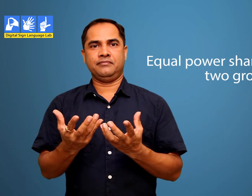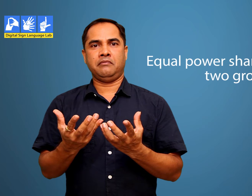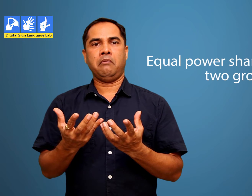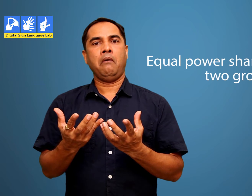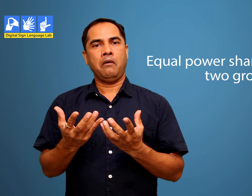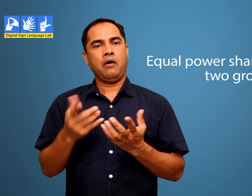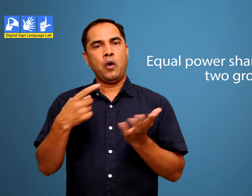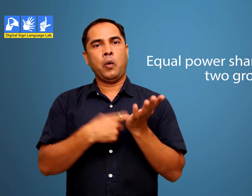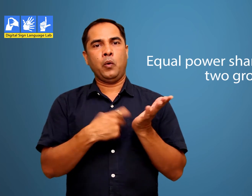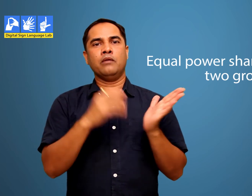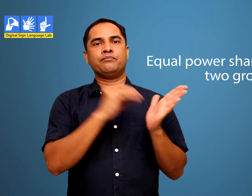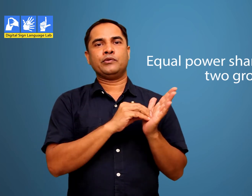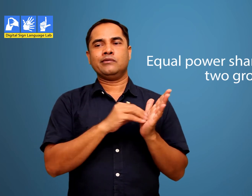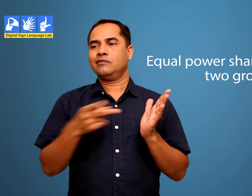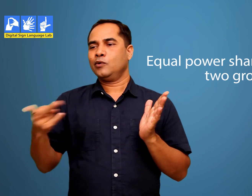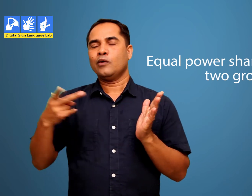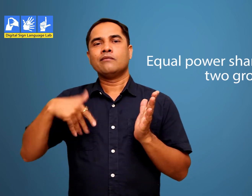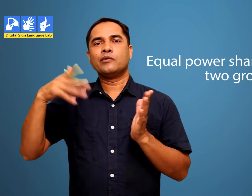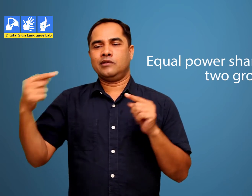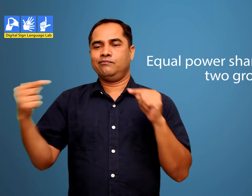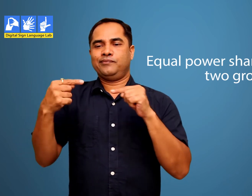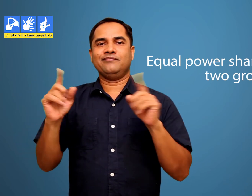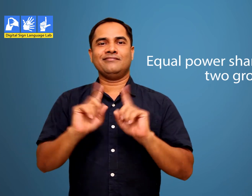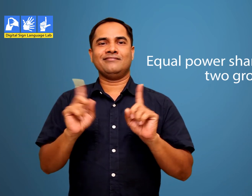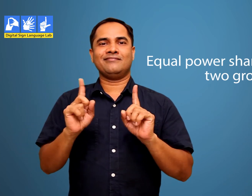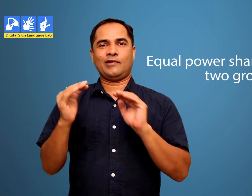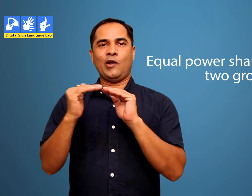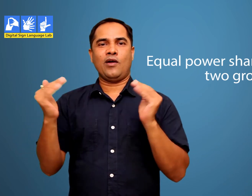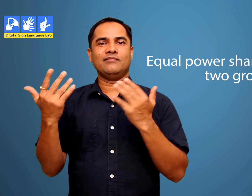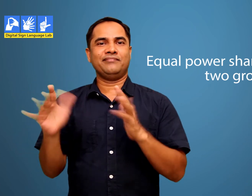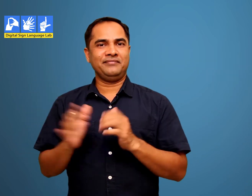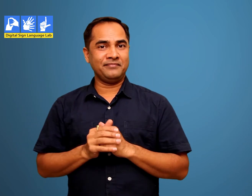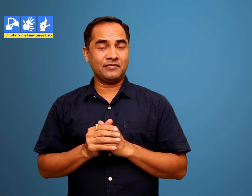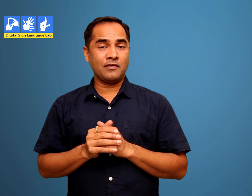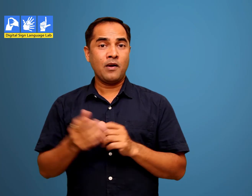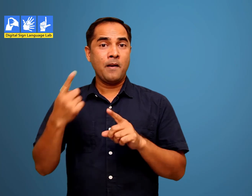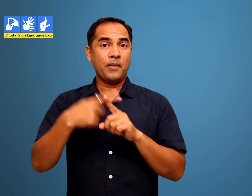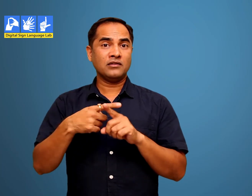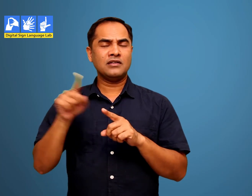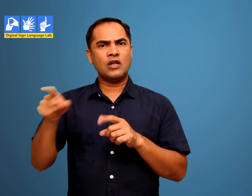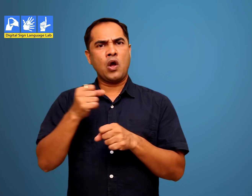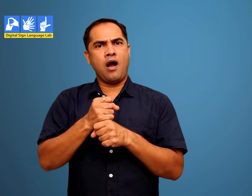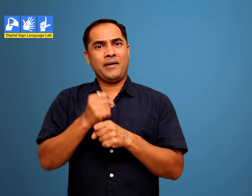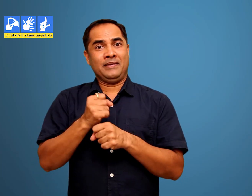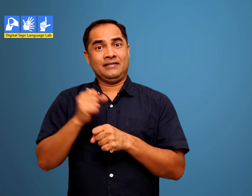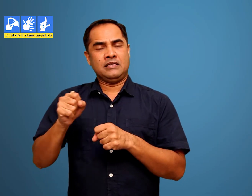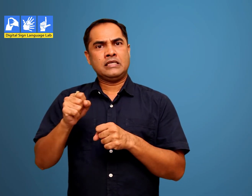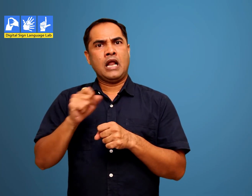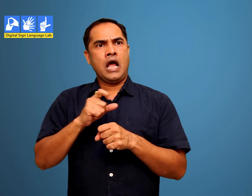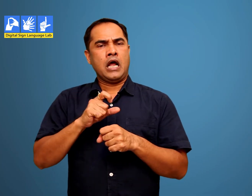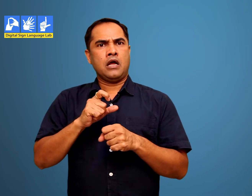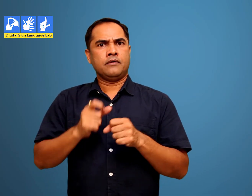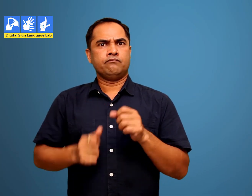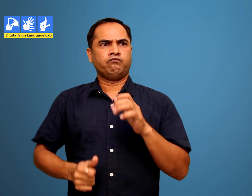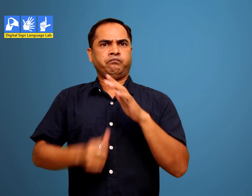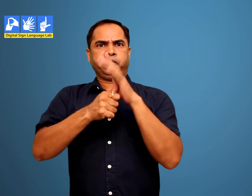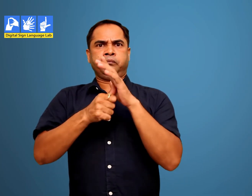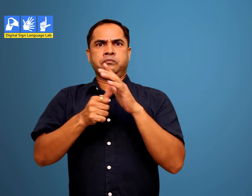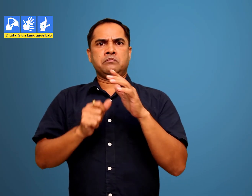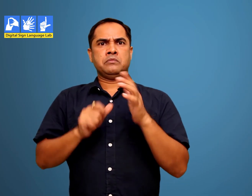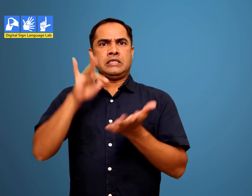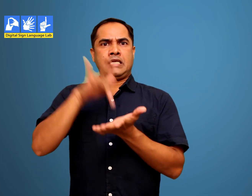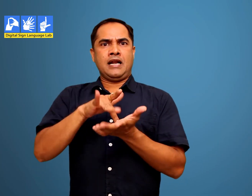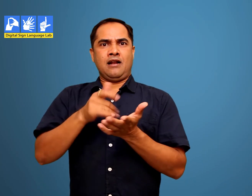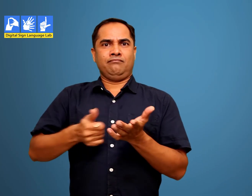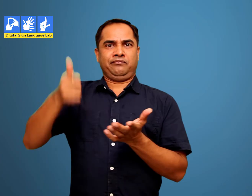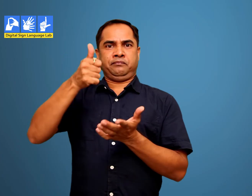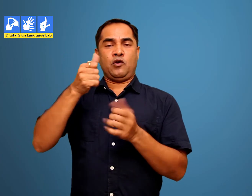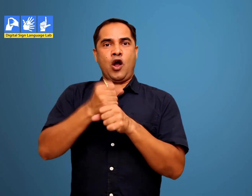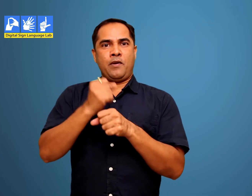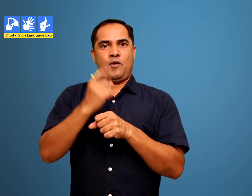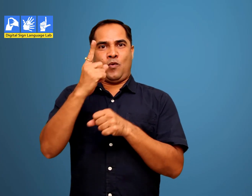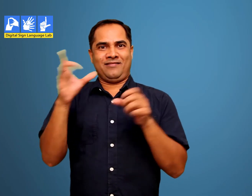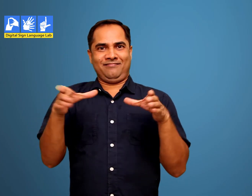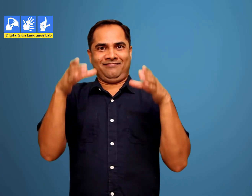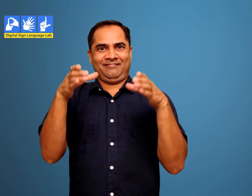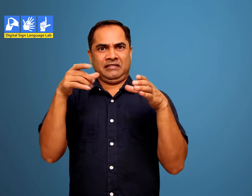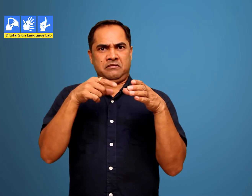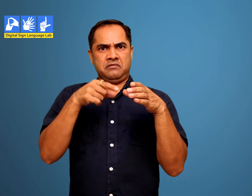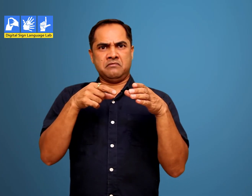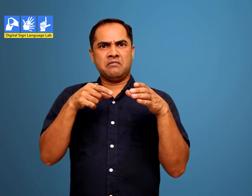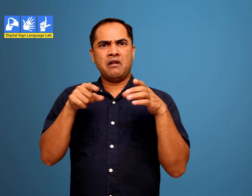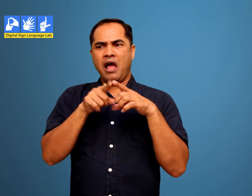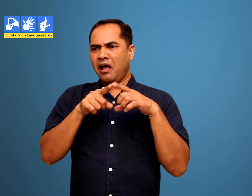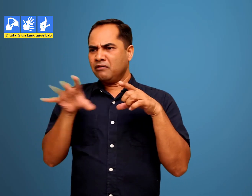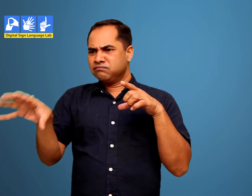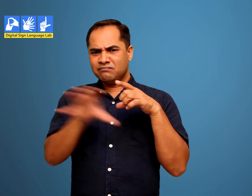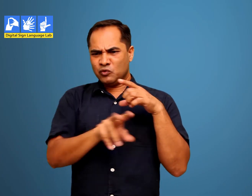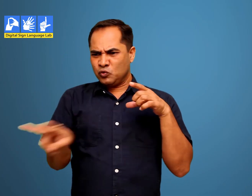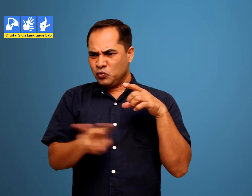constitution, to avoid any conflict. The central government also does not try to